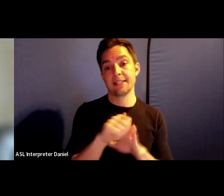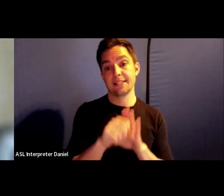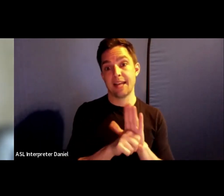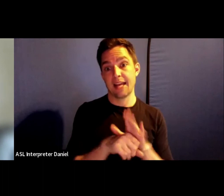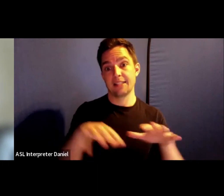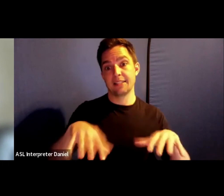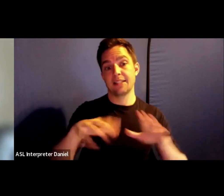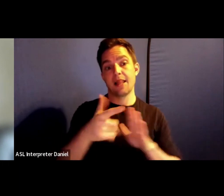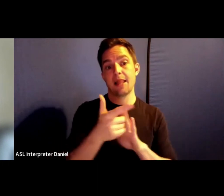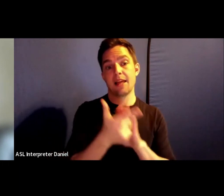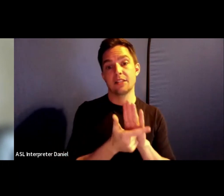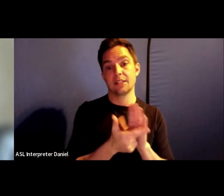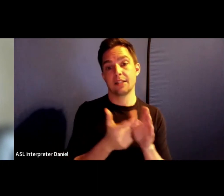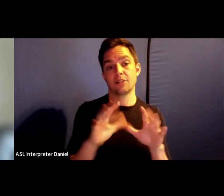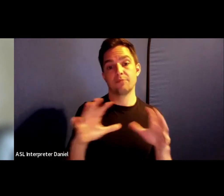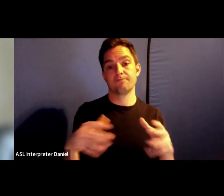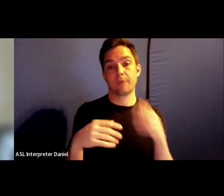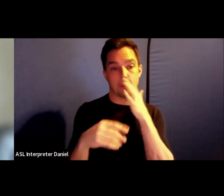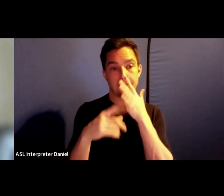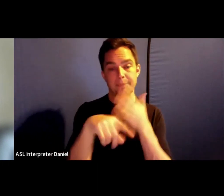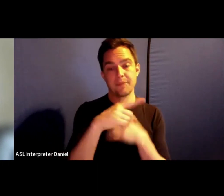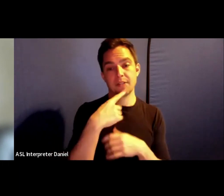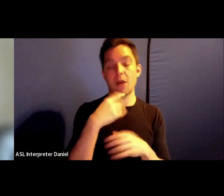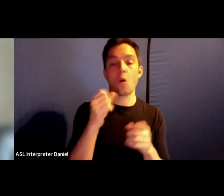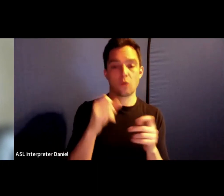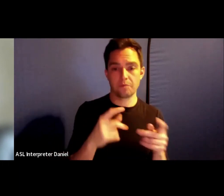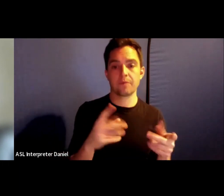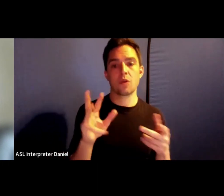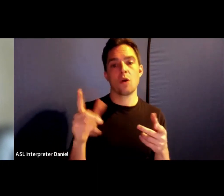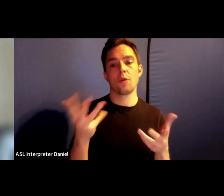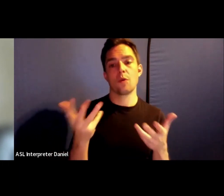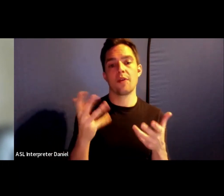legislatures are saying, Okay, we want this to be offered